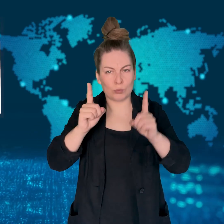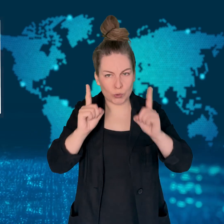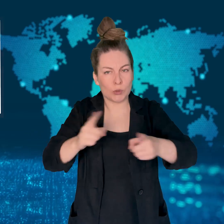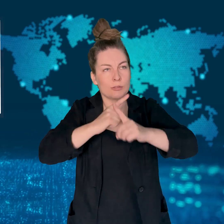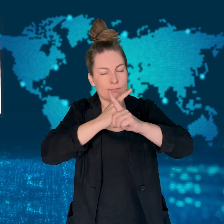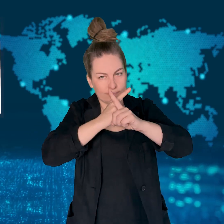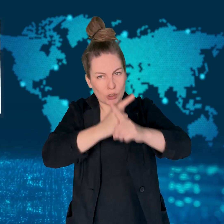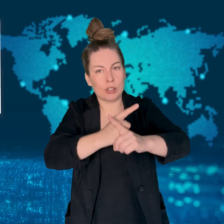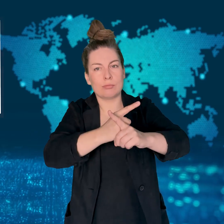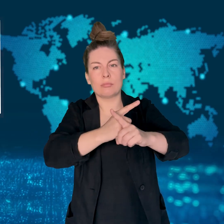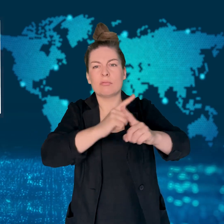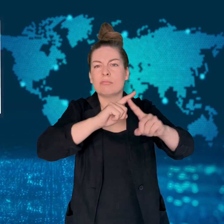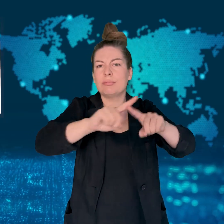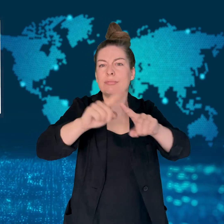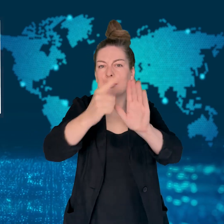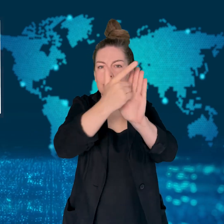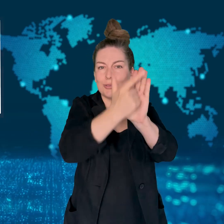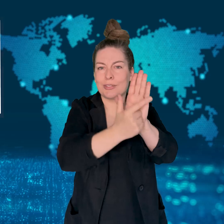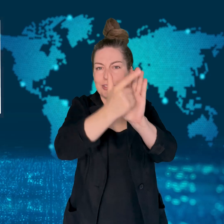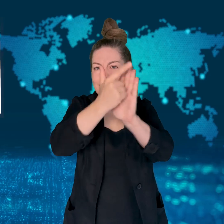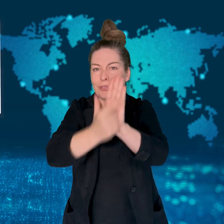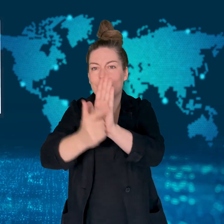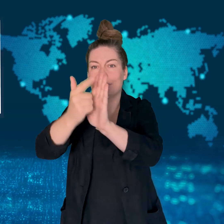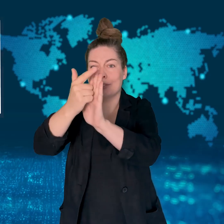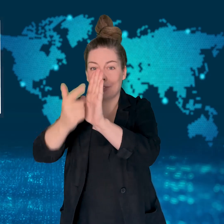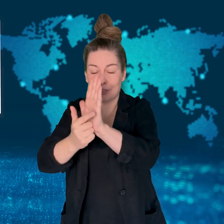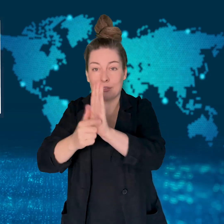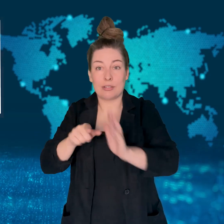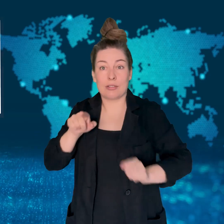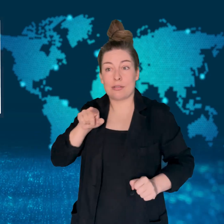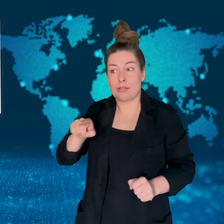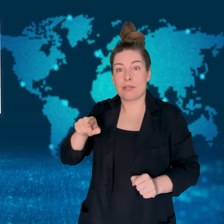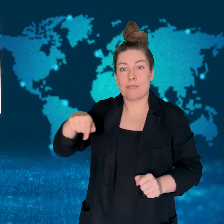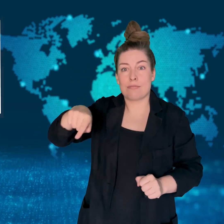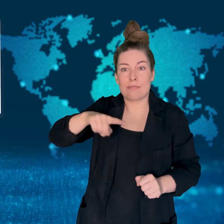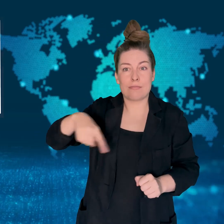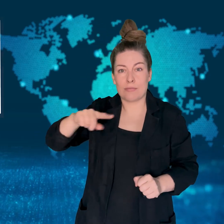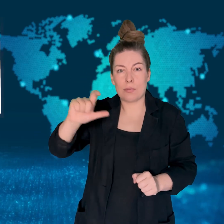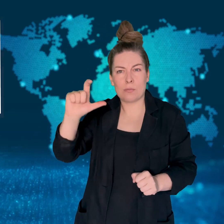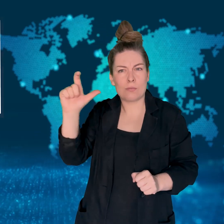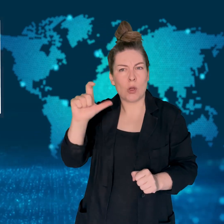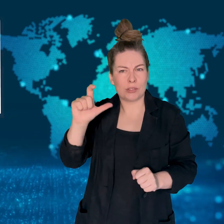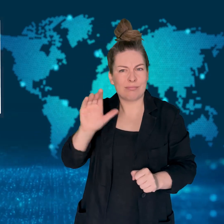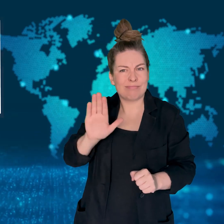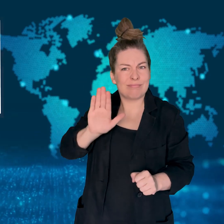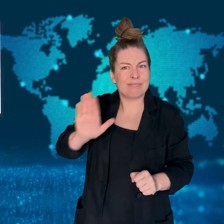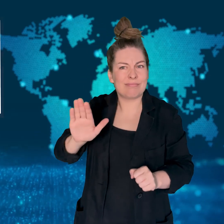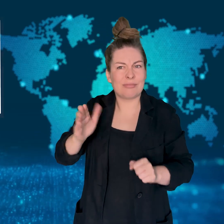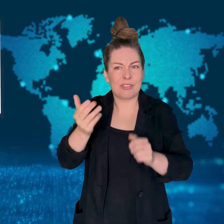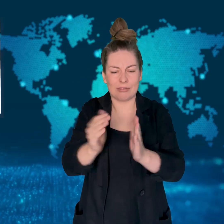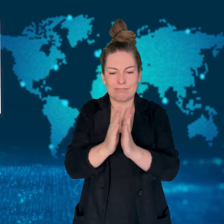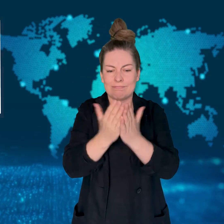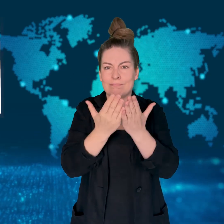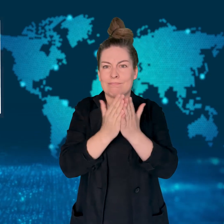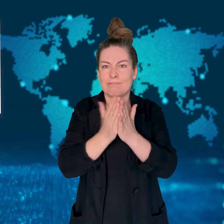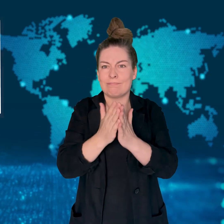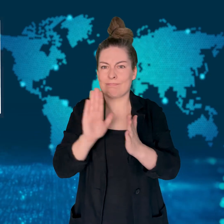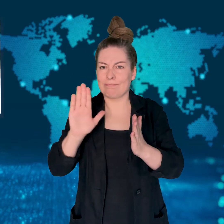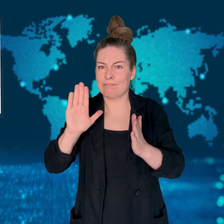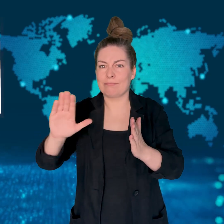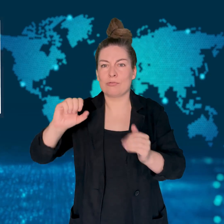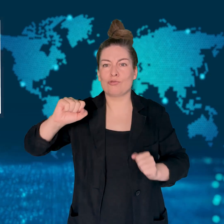Non-Muslims adhere to different laws while Muslims adhere to